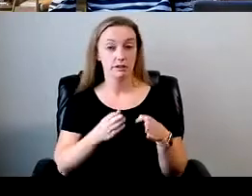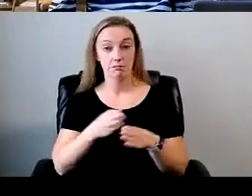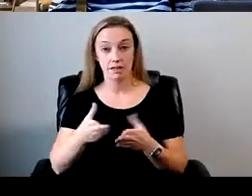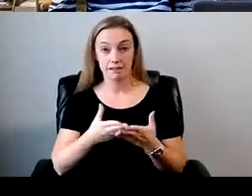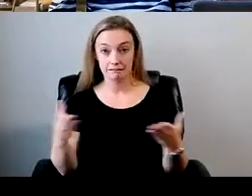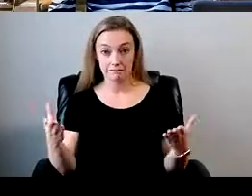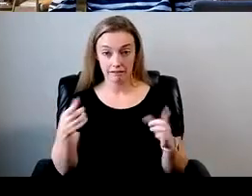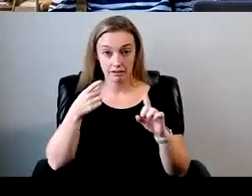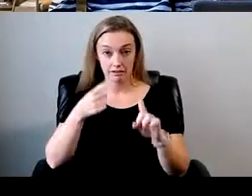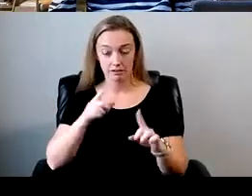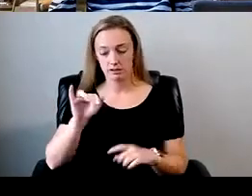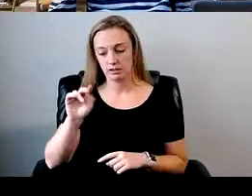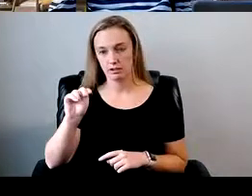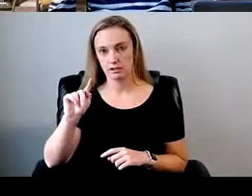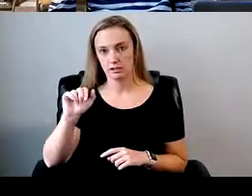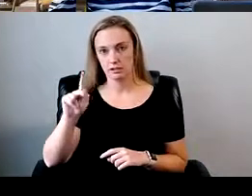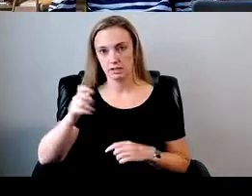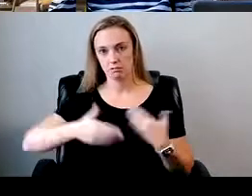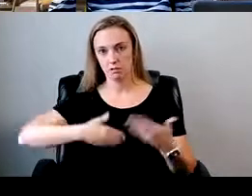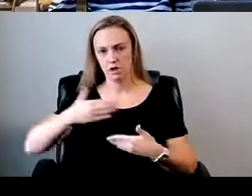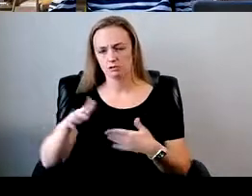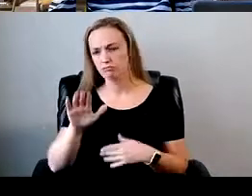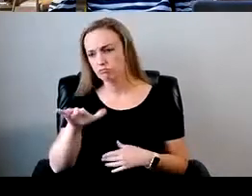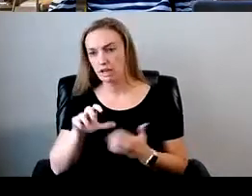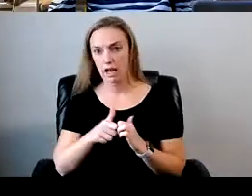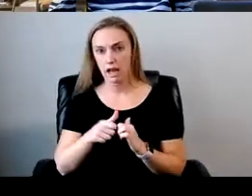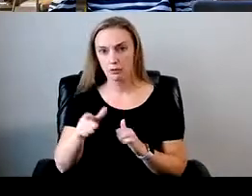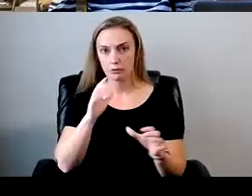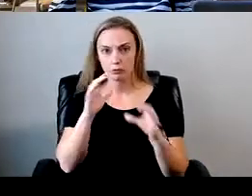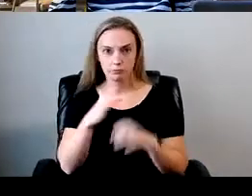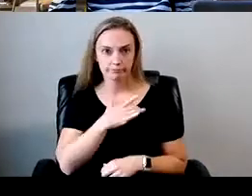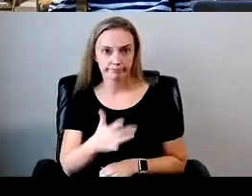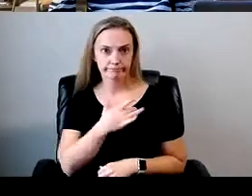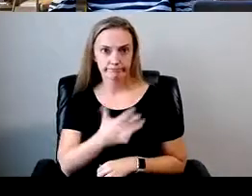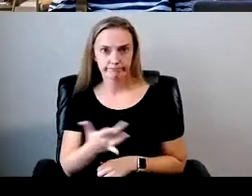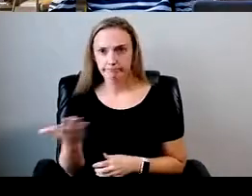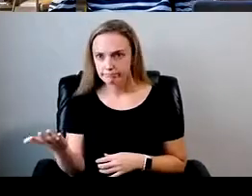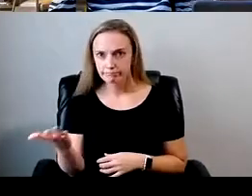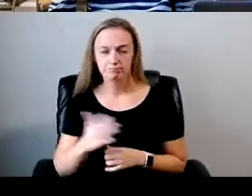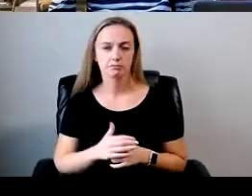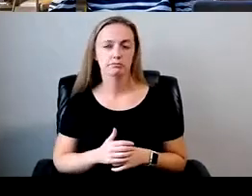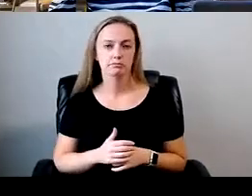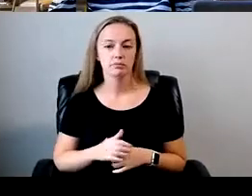at the intake process to find out how are they communicating? And like Jason mentioned